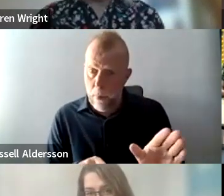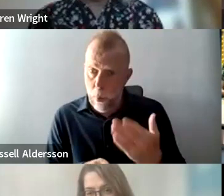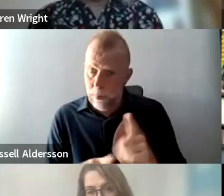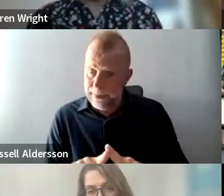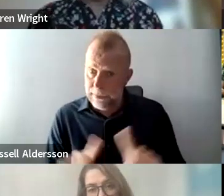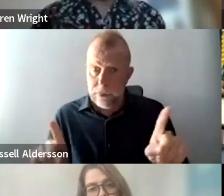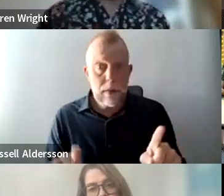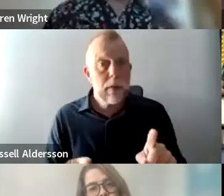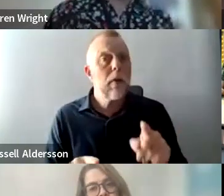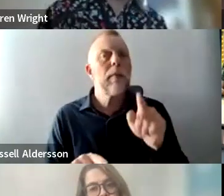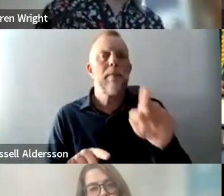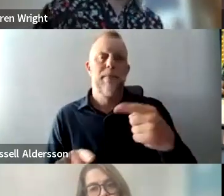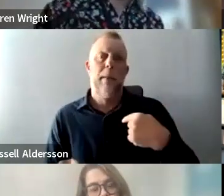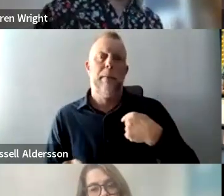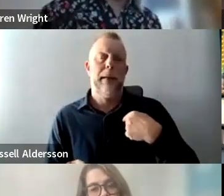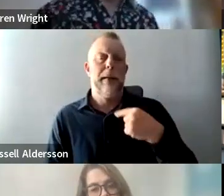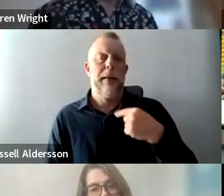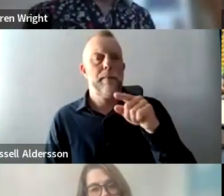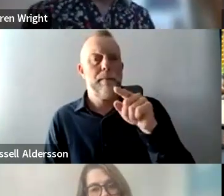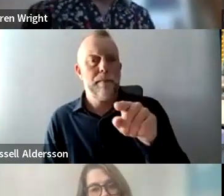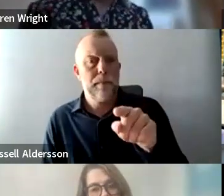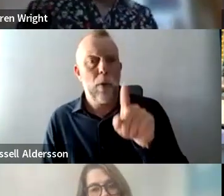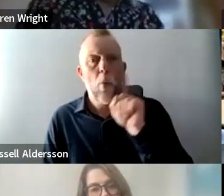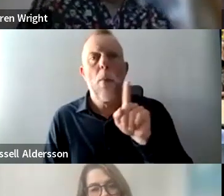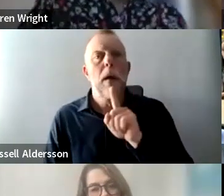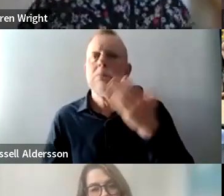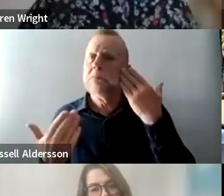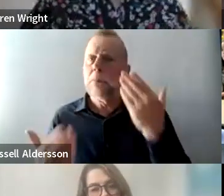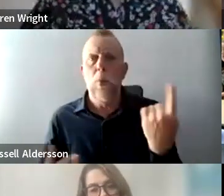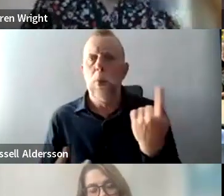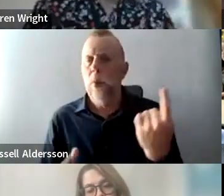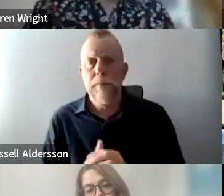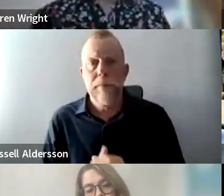Sorry, that's me. No, I actually only sourced...